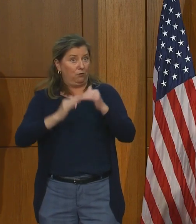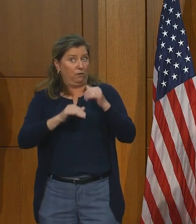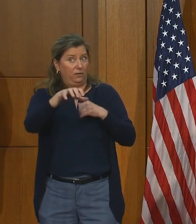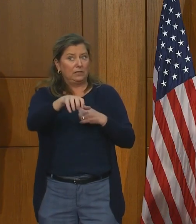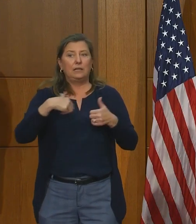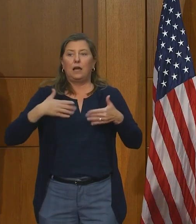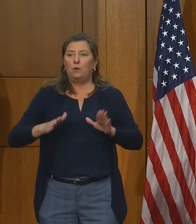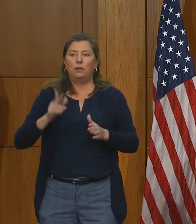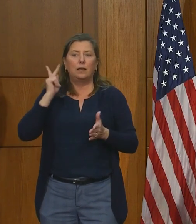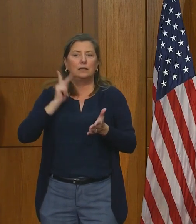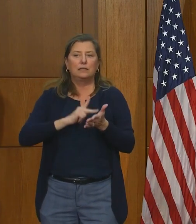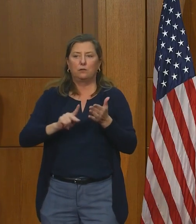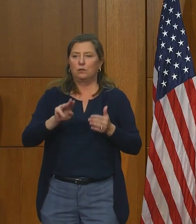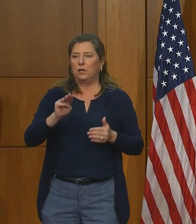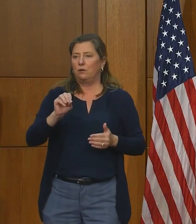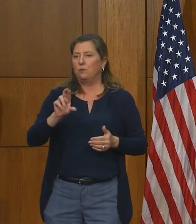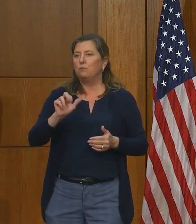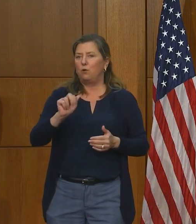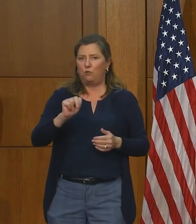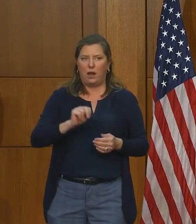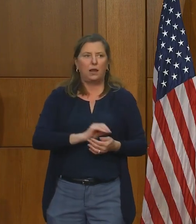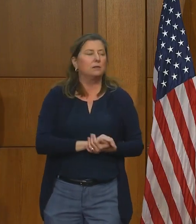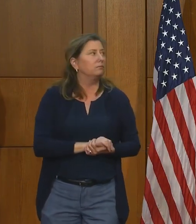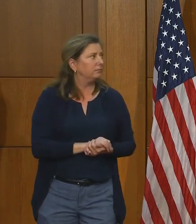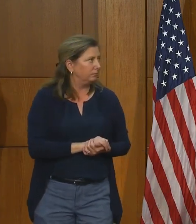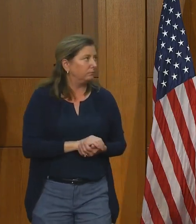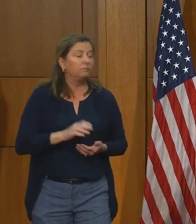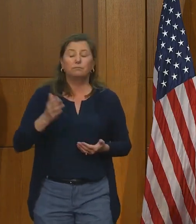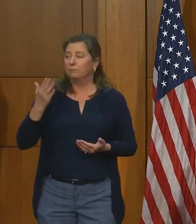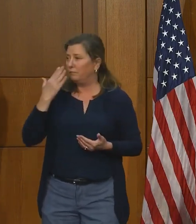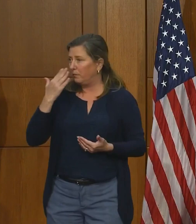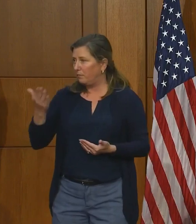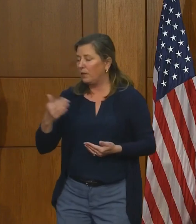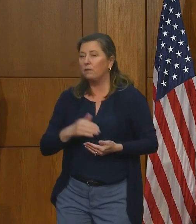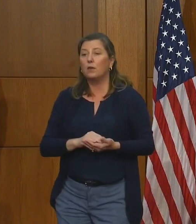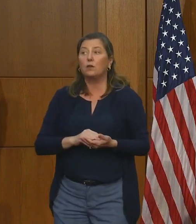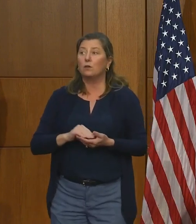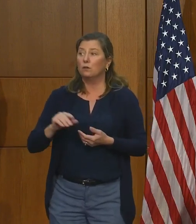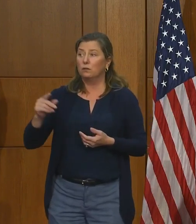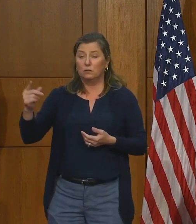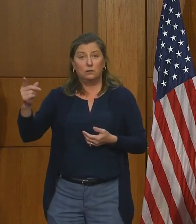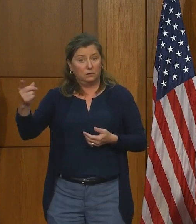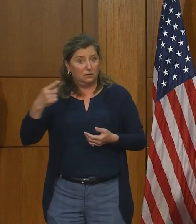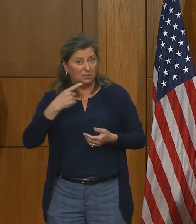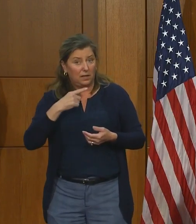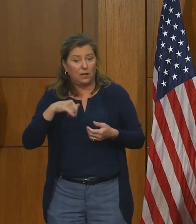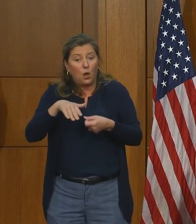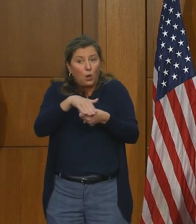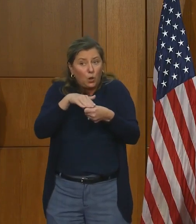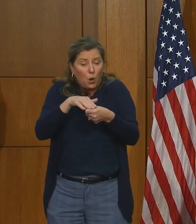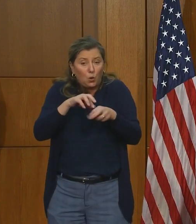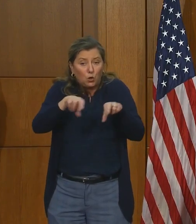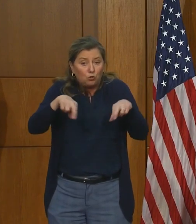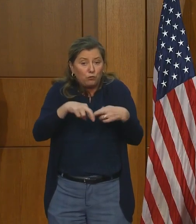FEDERAL- FACILITY I'M SECRETARY MORAN ADDRESS AT. THANK BETTER